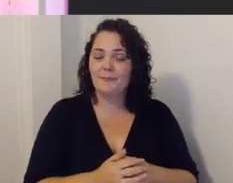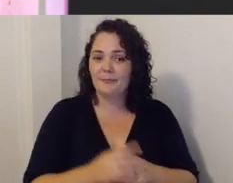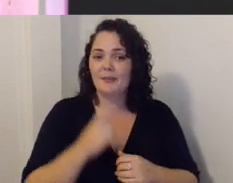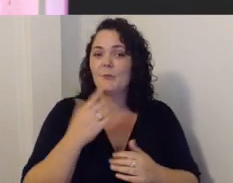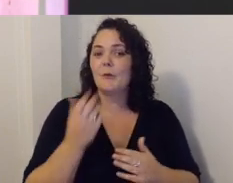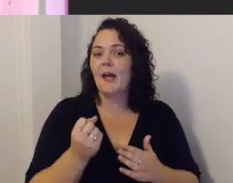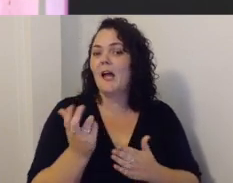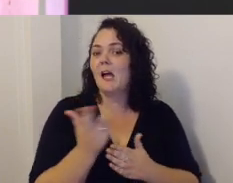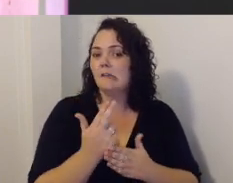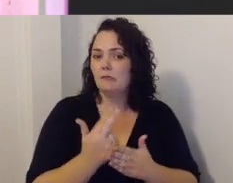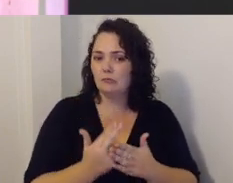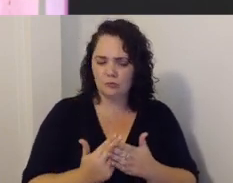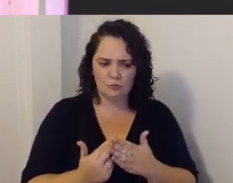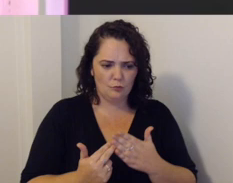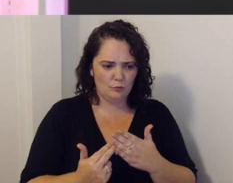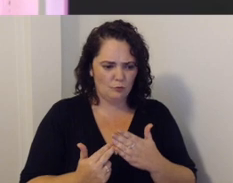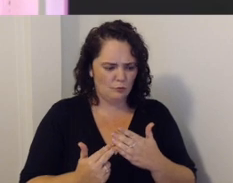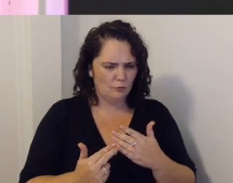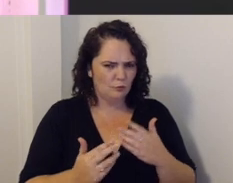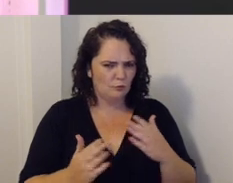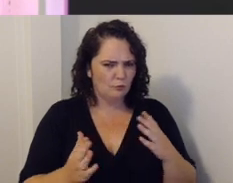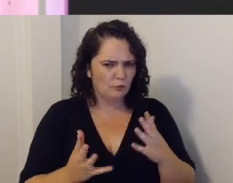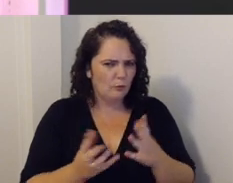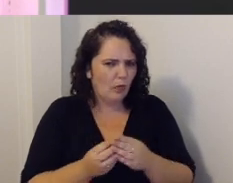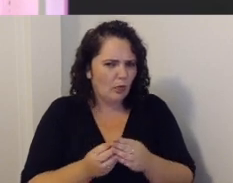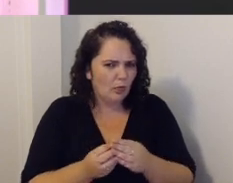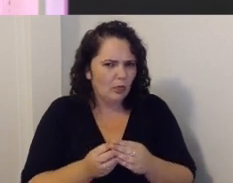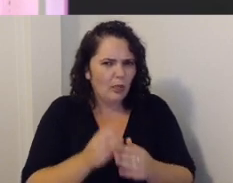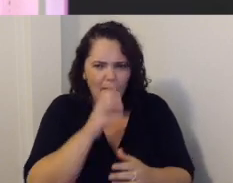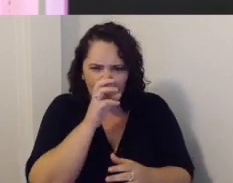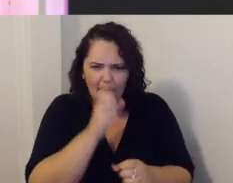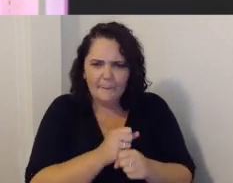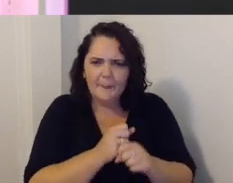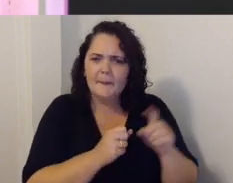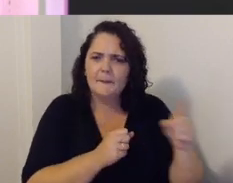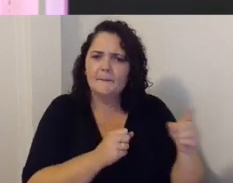the uh the museum in I believe that's coming up in september, where we're going to be doing some